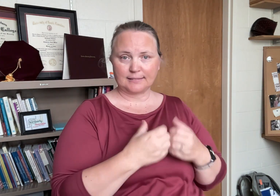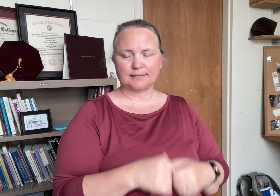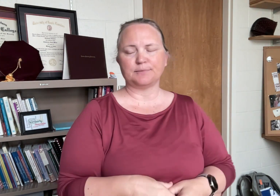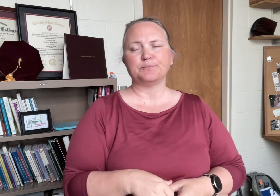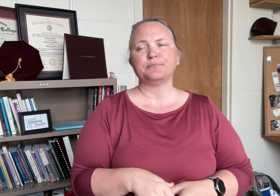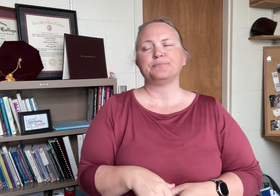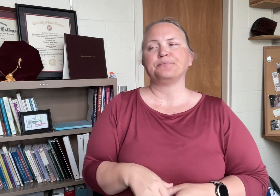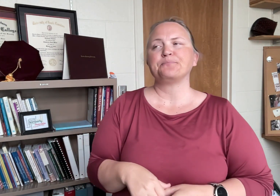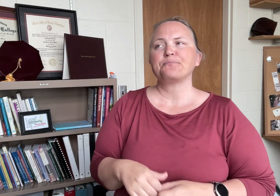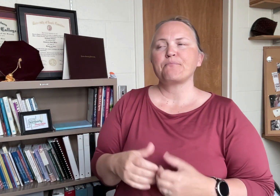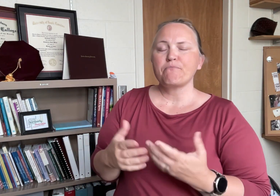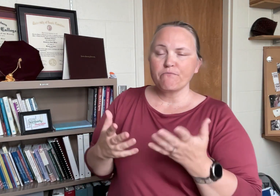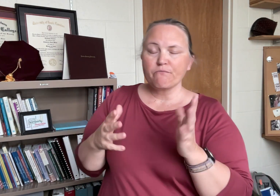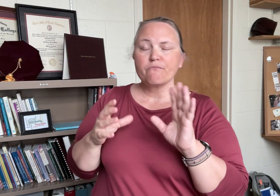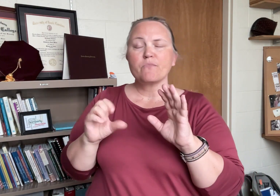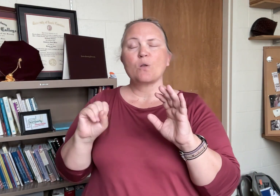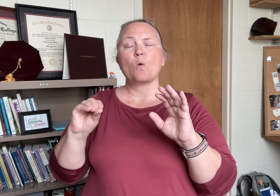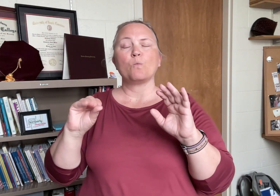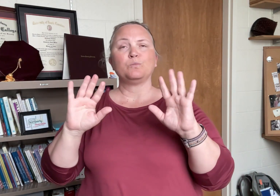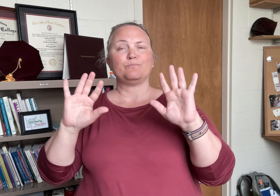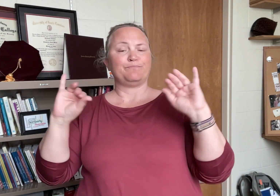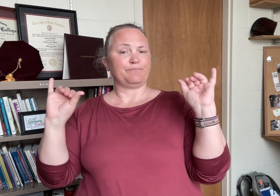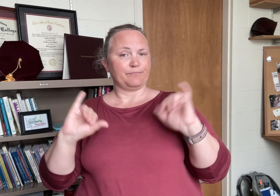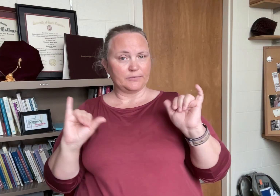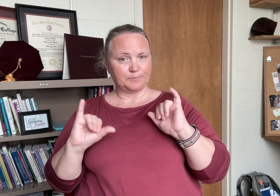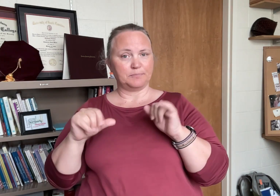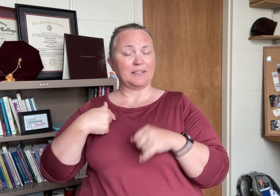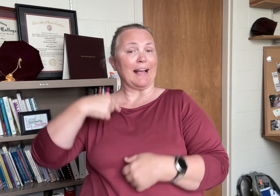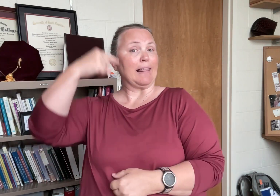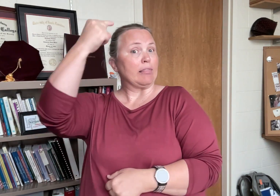That was included in my grant budget, and I assumed that the same process